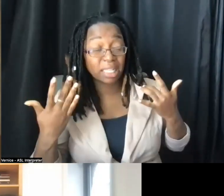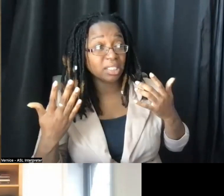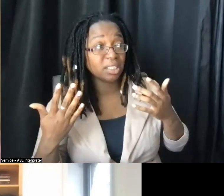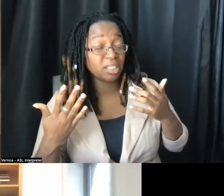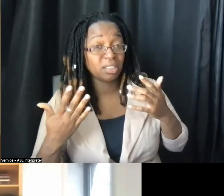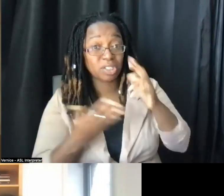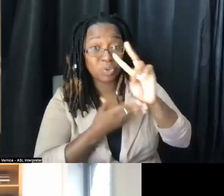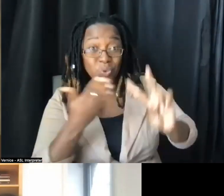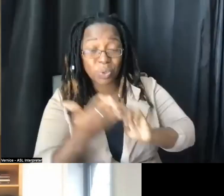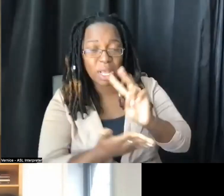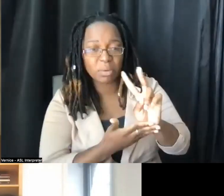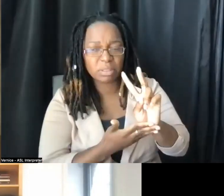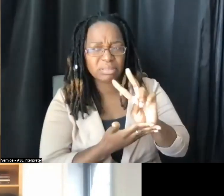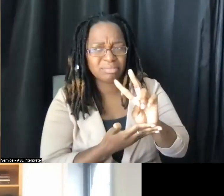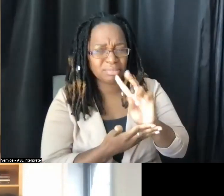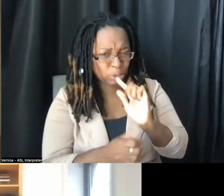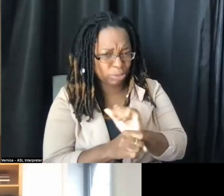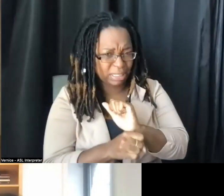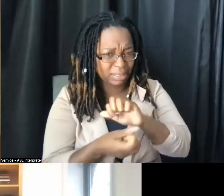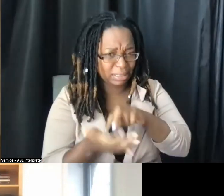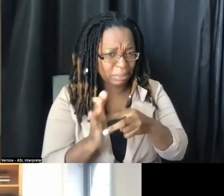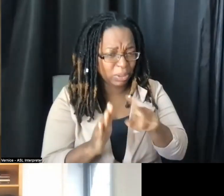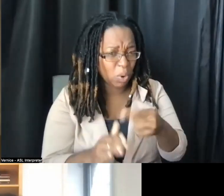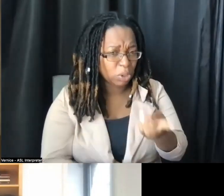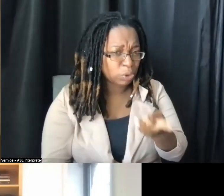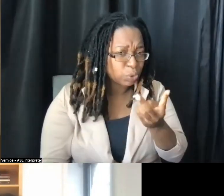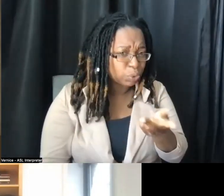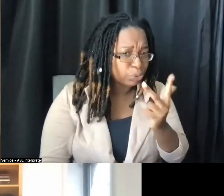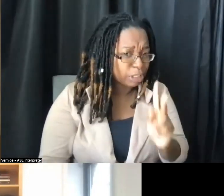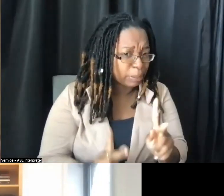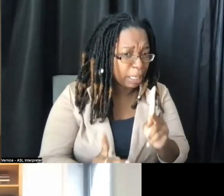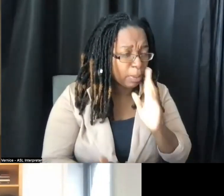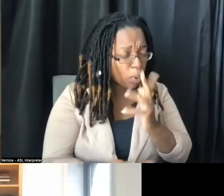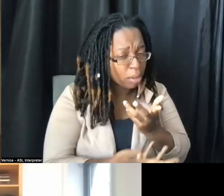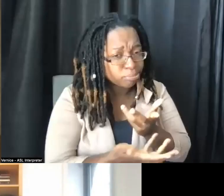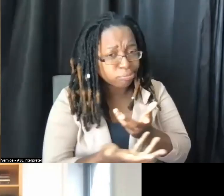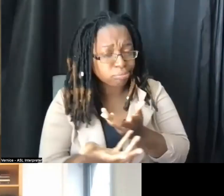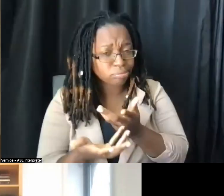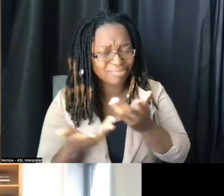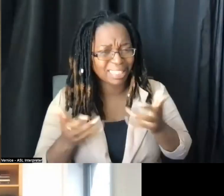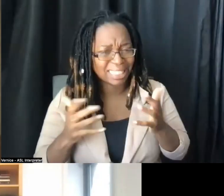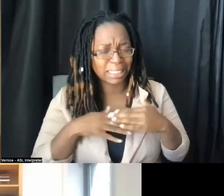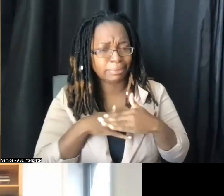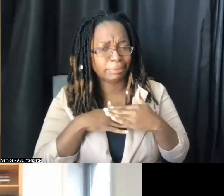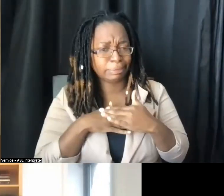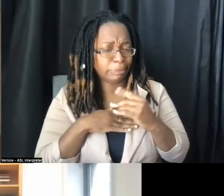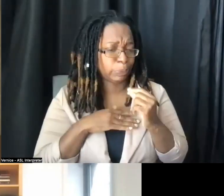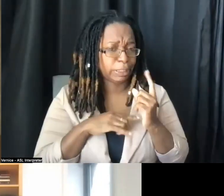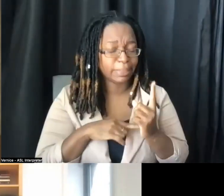takes time, right? That is often the case that for a two hour event, I would only talk to three or per